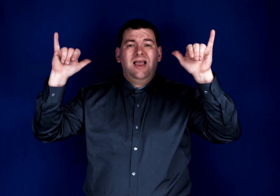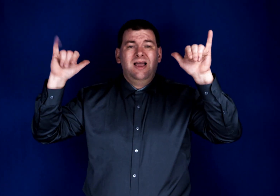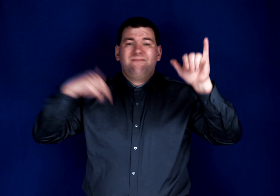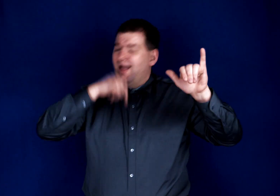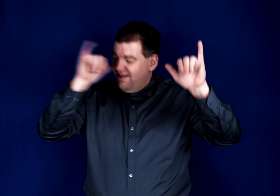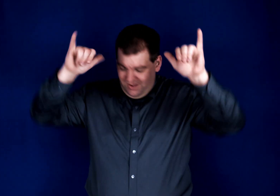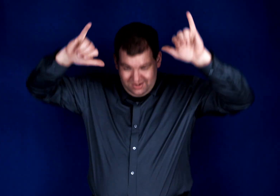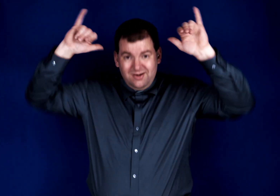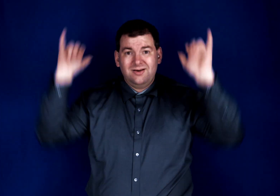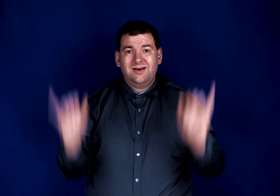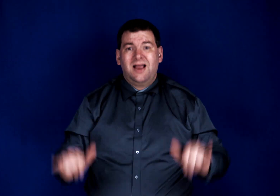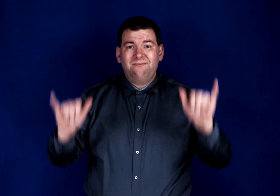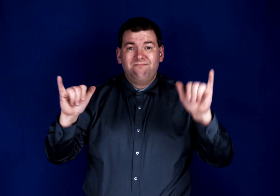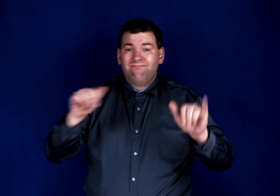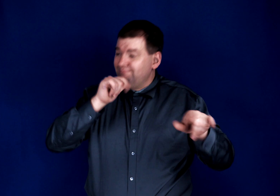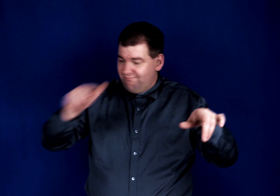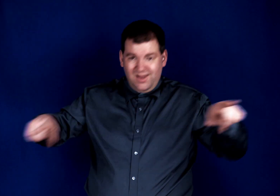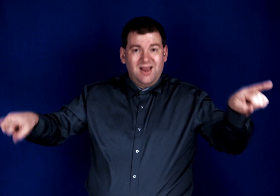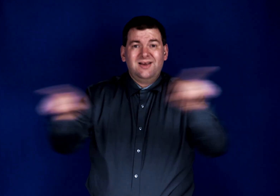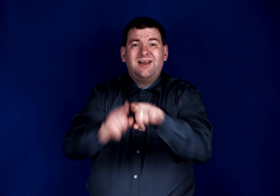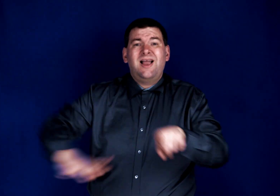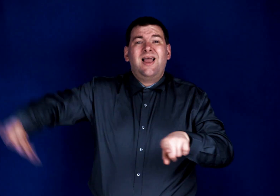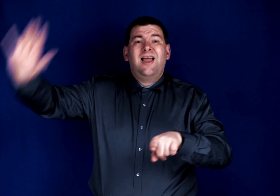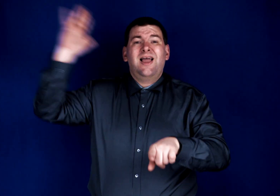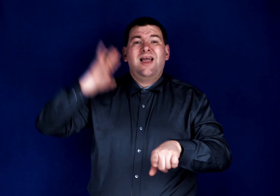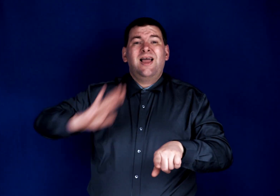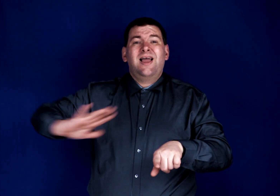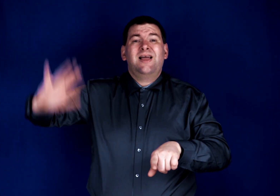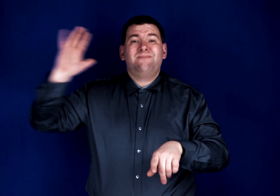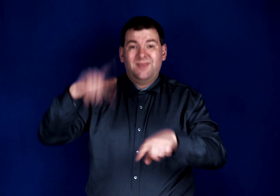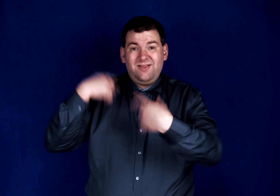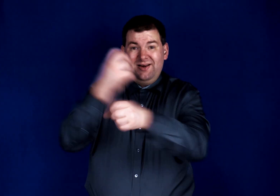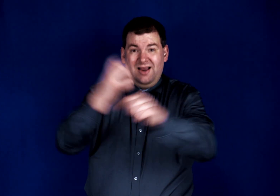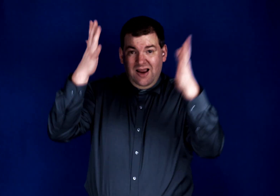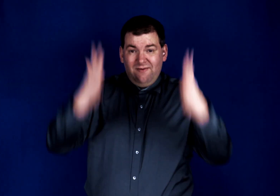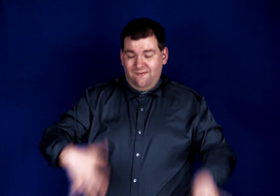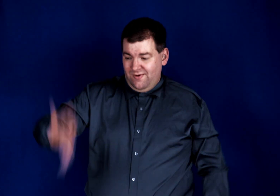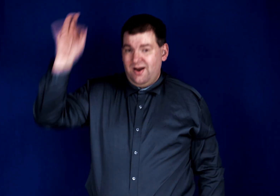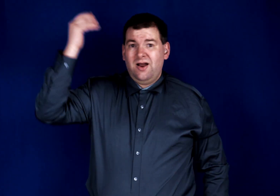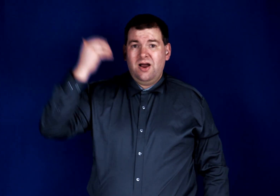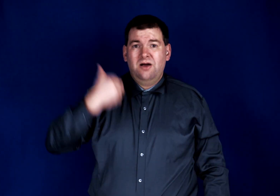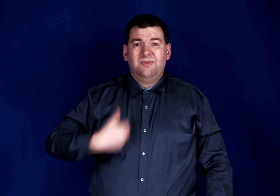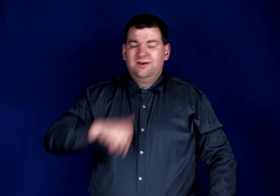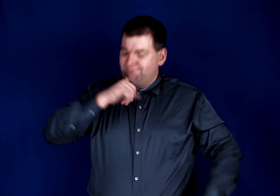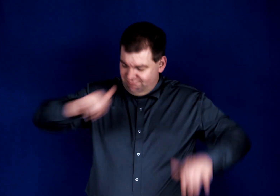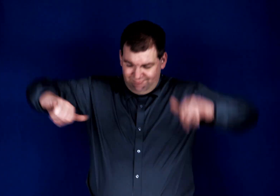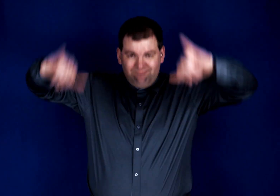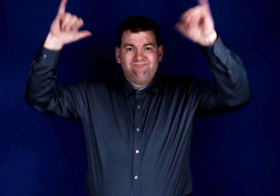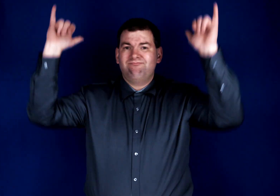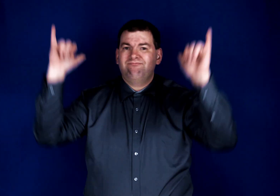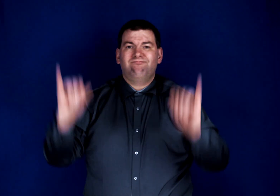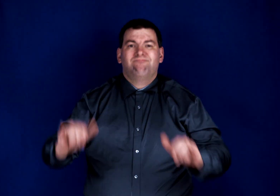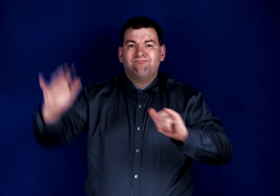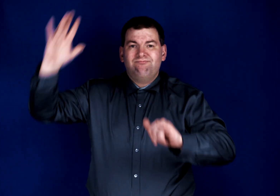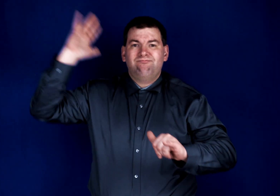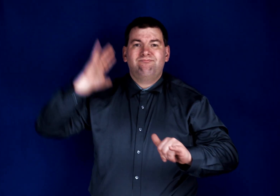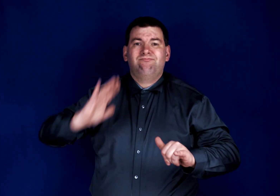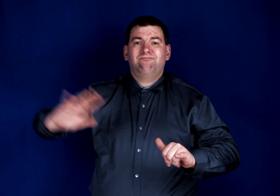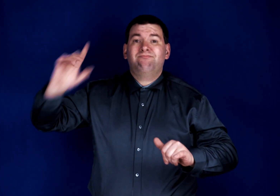Not the same ( Not the same ) ever since the Savior found me. ( I'm not the same ) Not the same